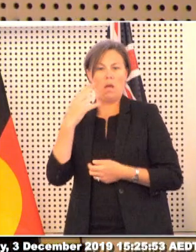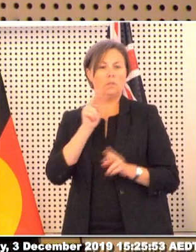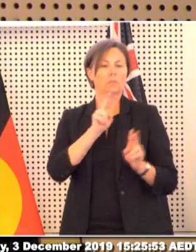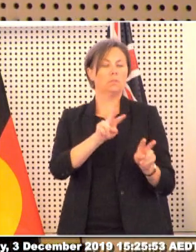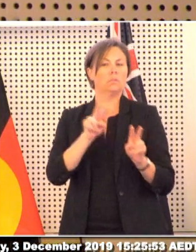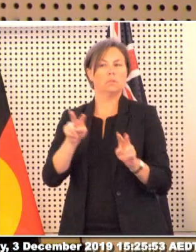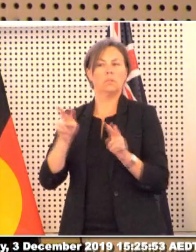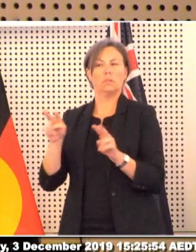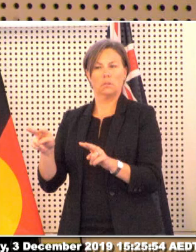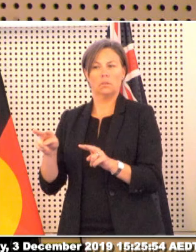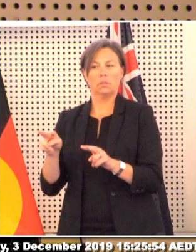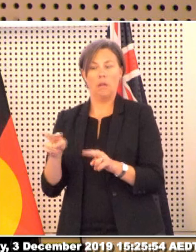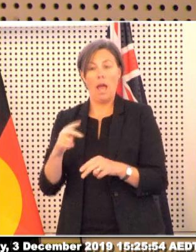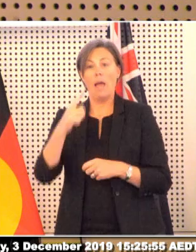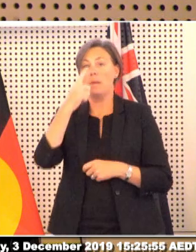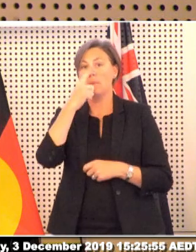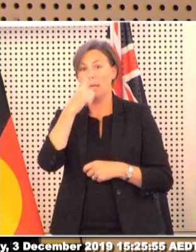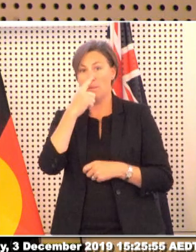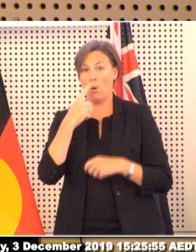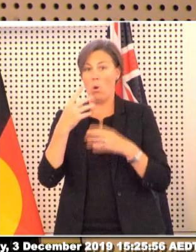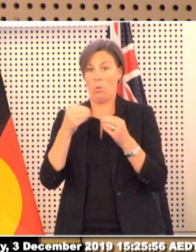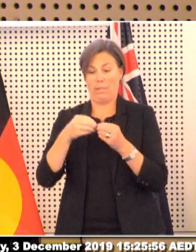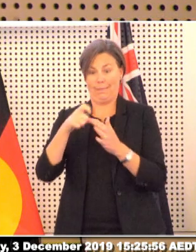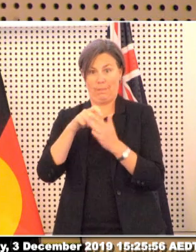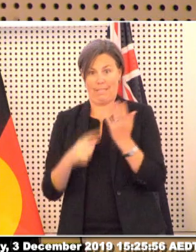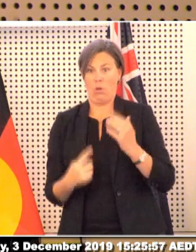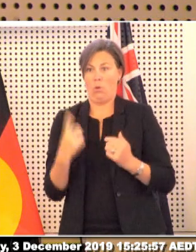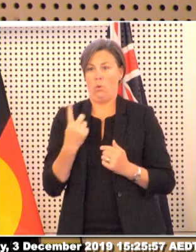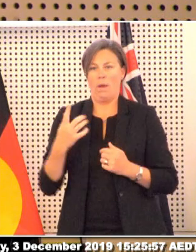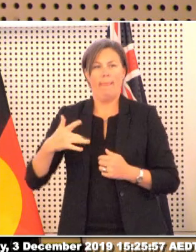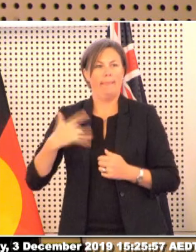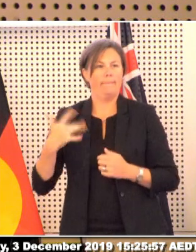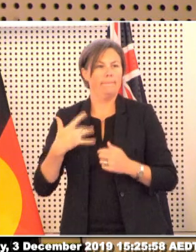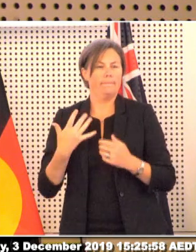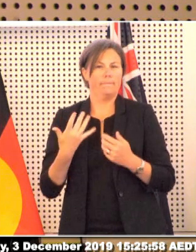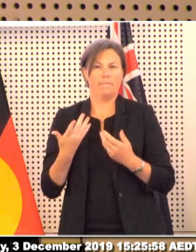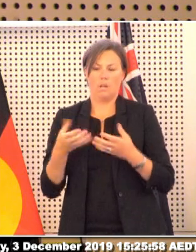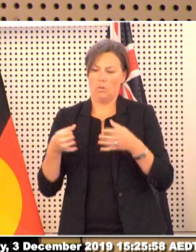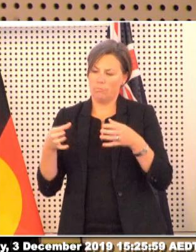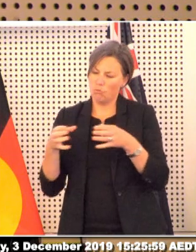like for people with disability living in the sort of accommodation and home